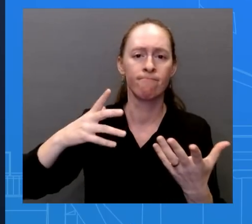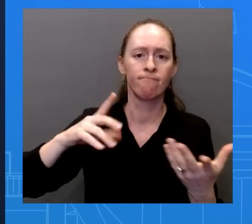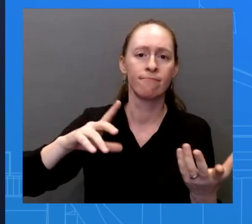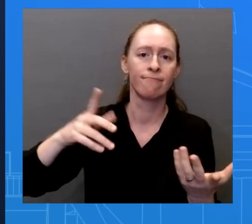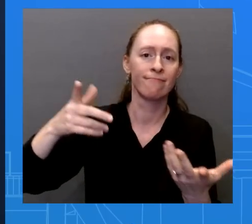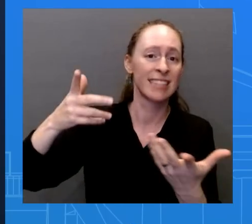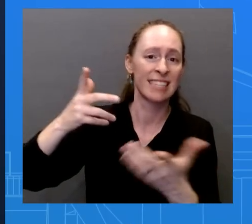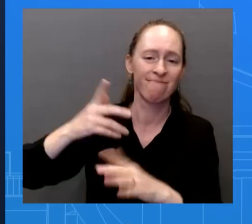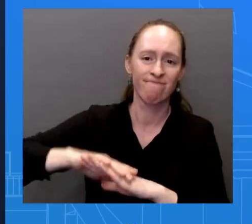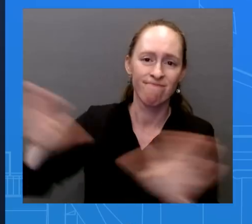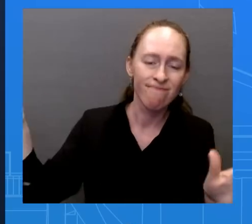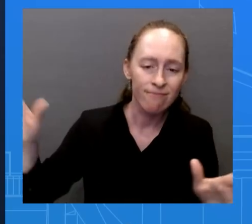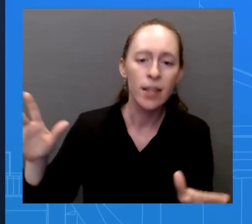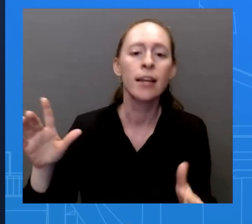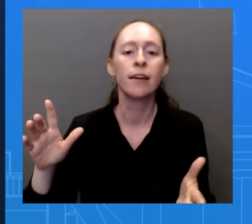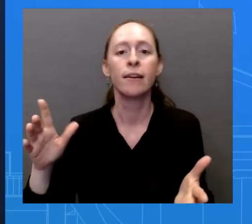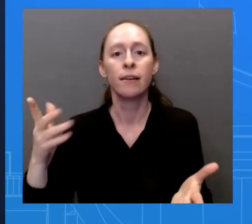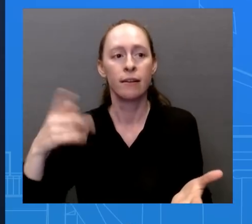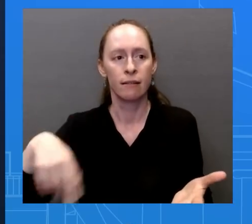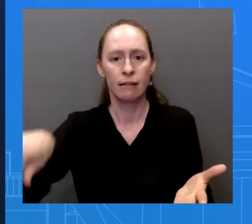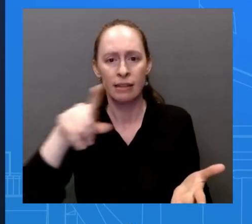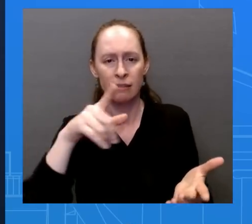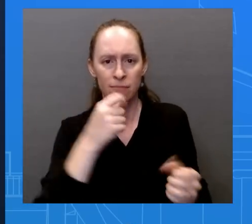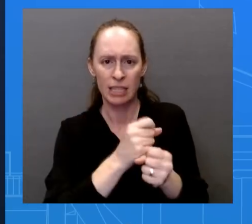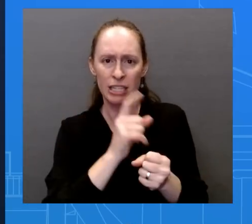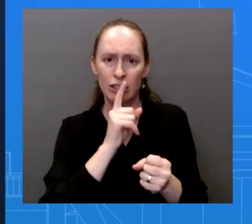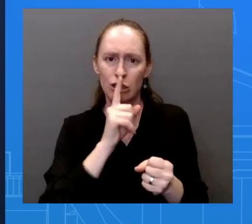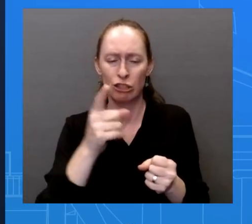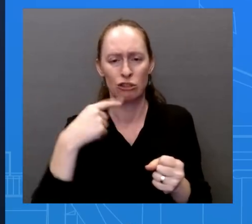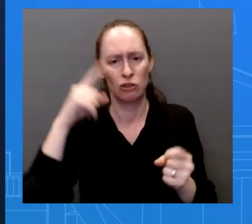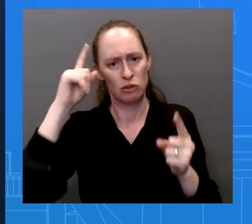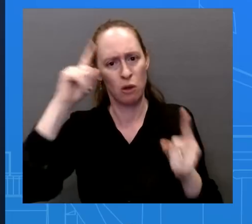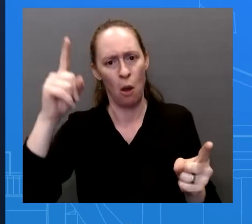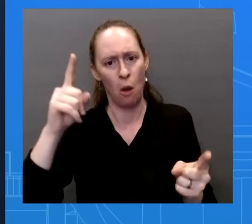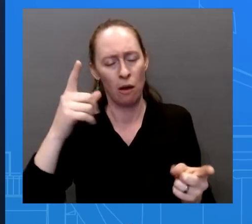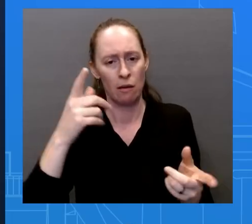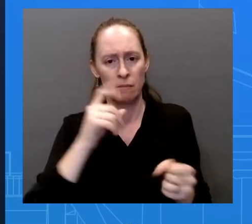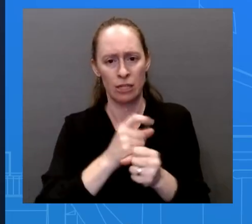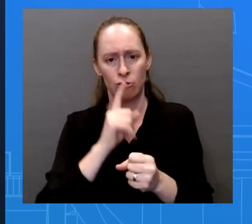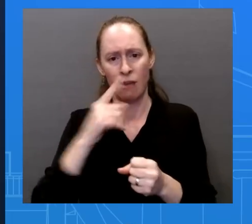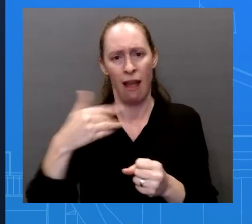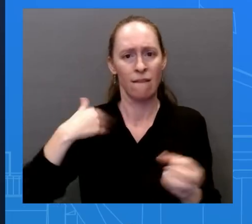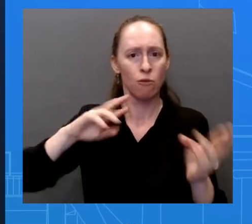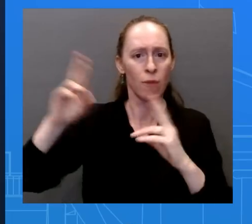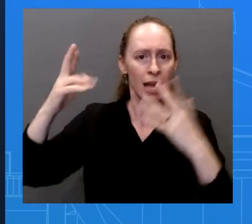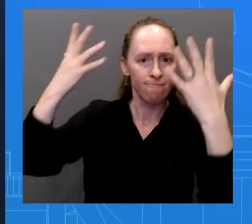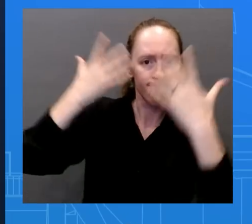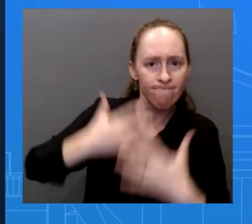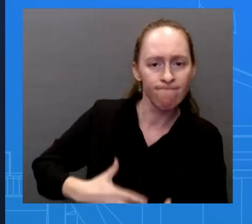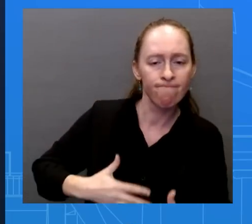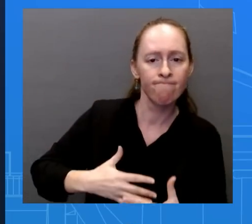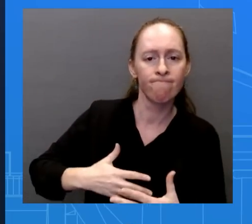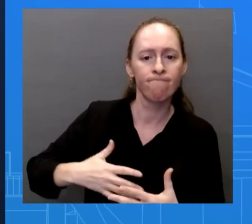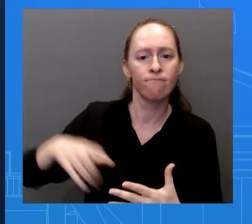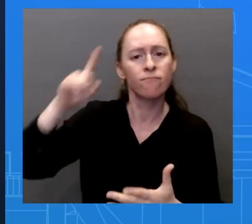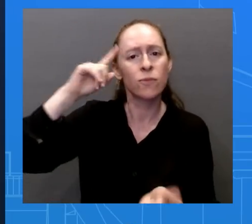We do not have an adequate stockpile of that or of tests because we had to pull resources to make sure that we had enough vaccines.